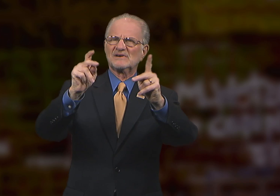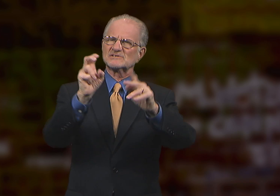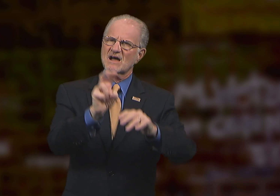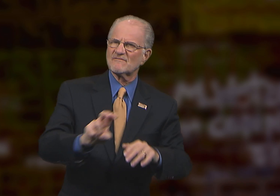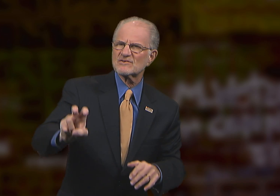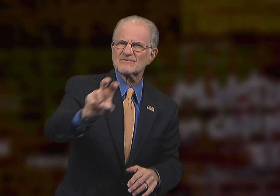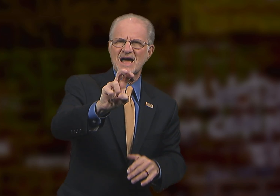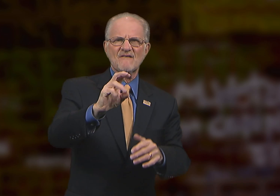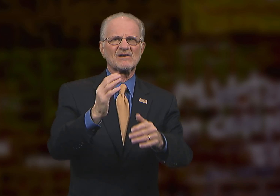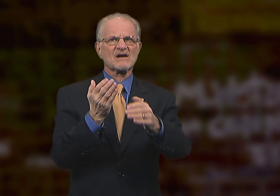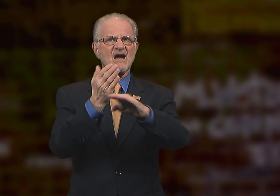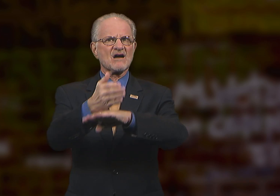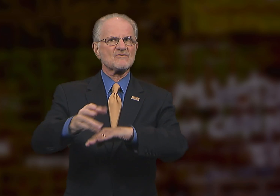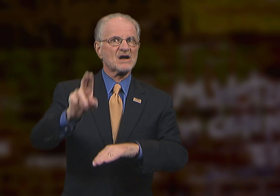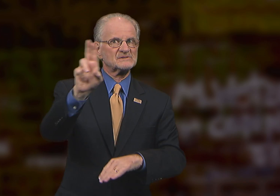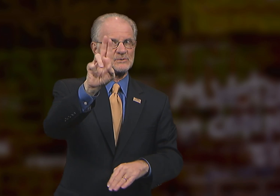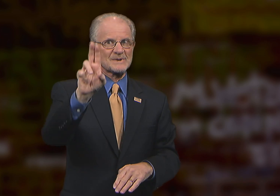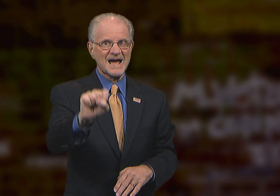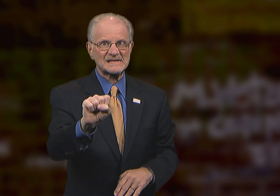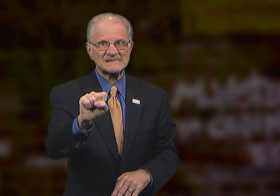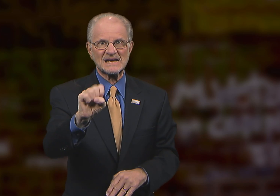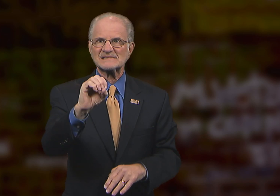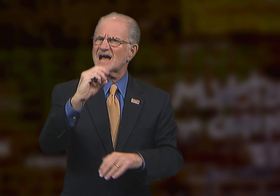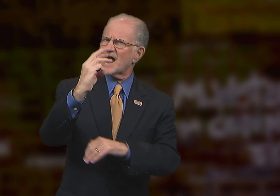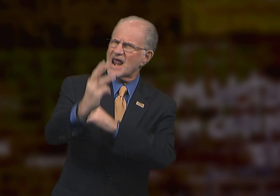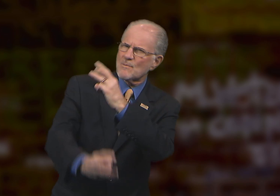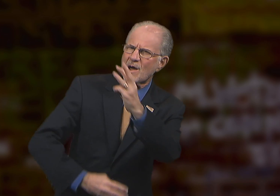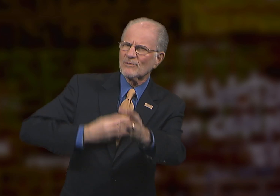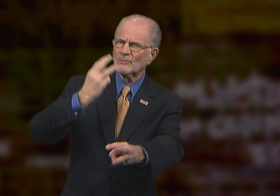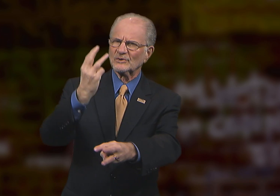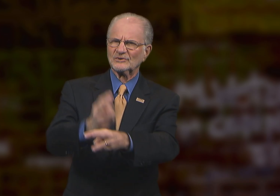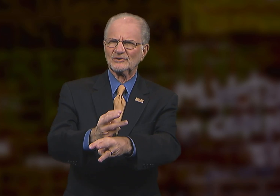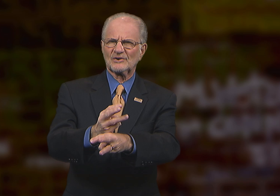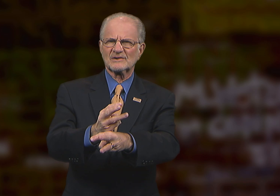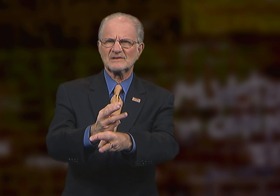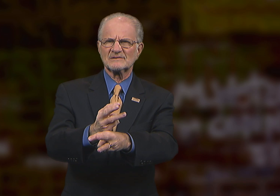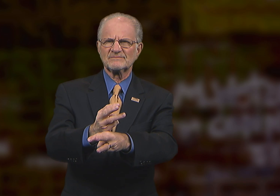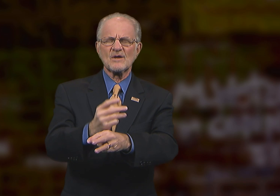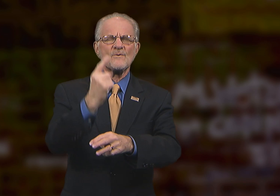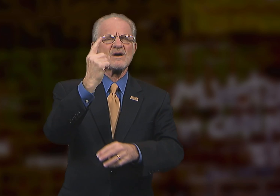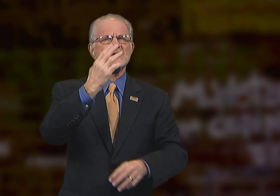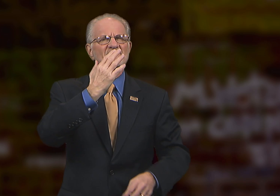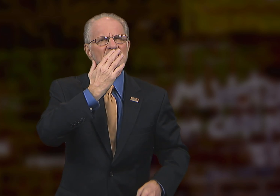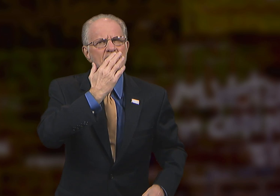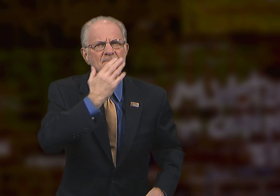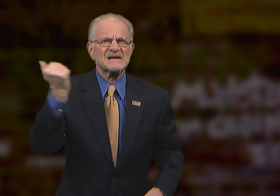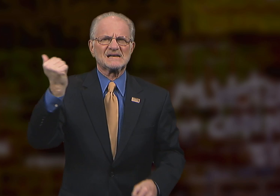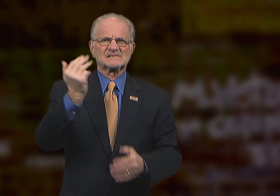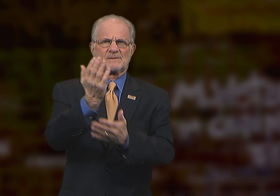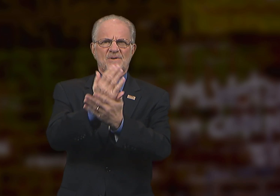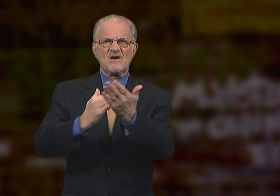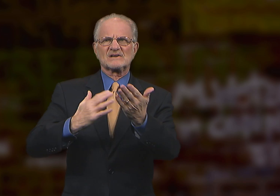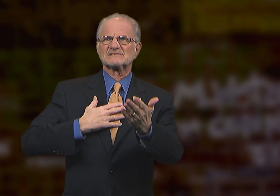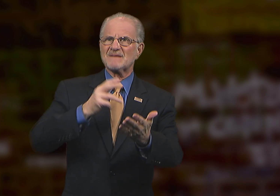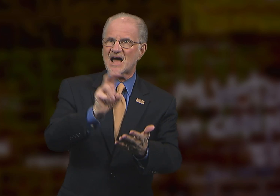across the United States, and around the world. One of the best parts of my travels is